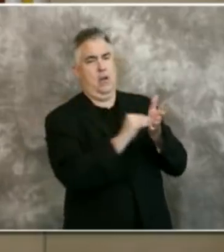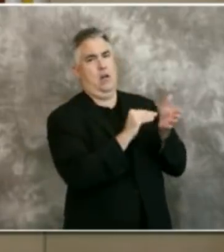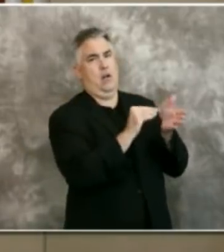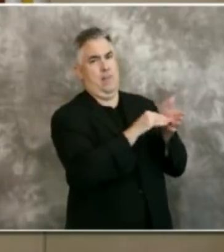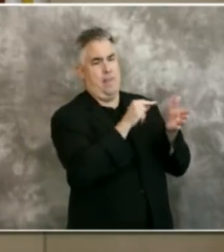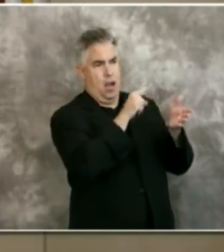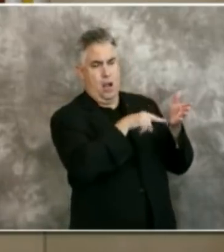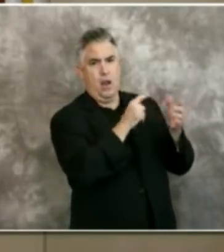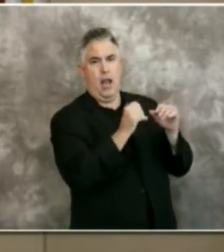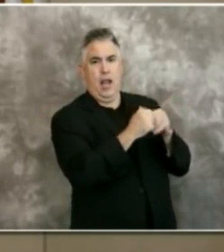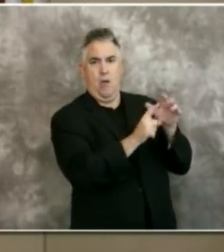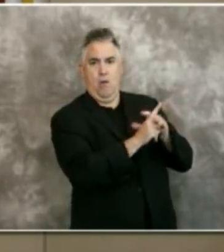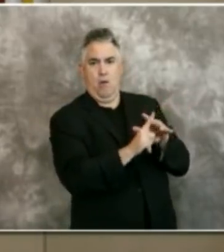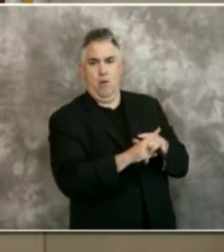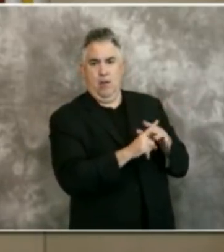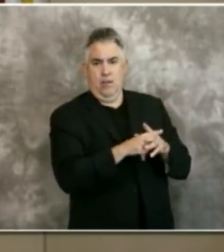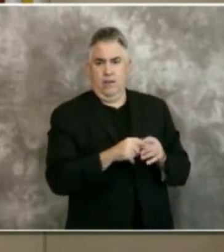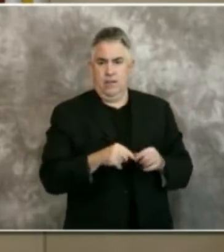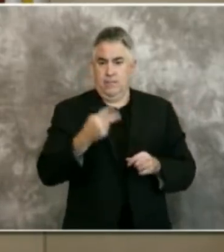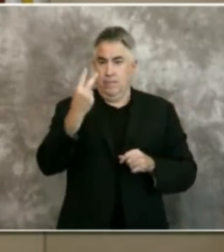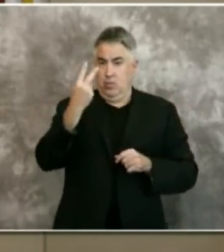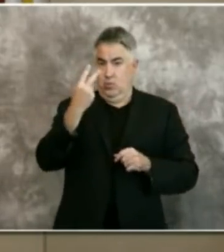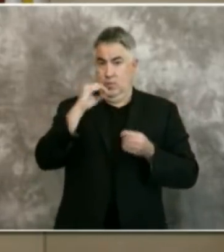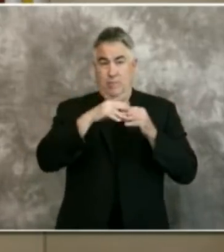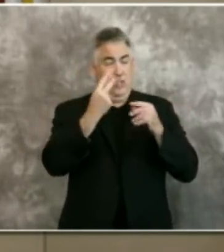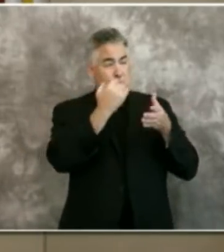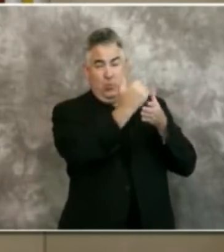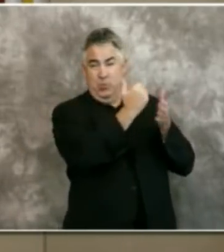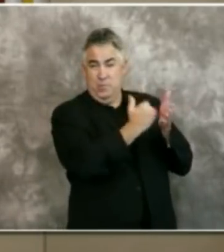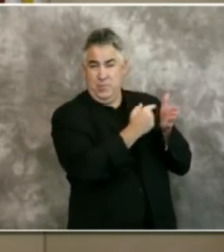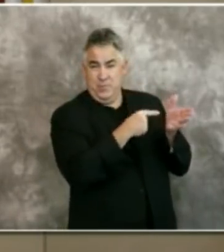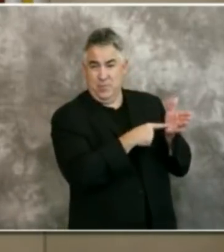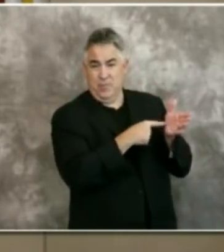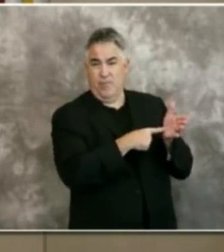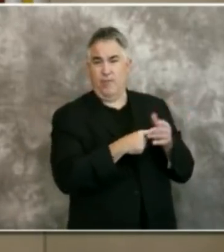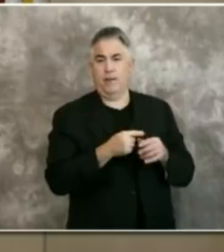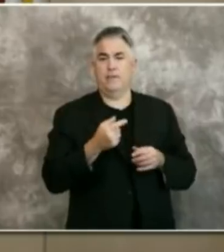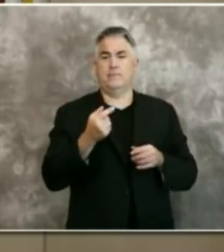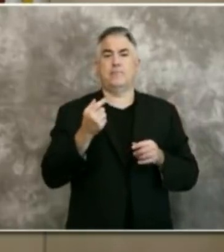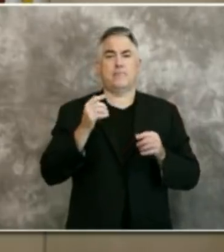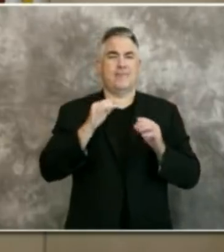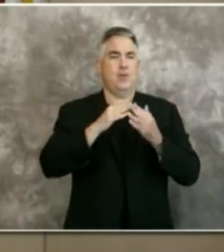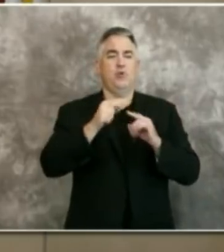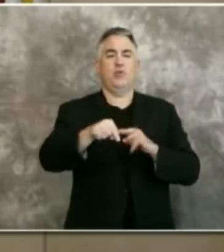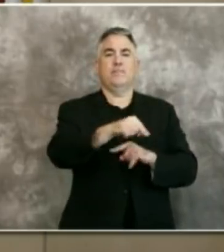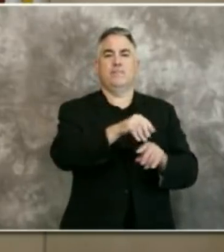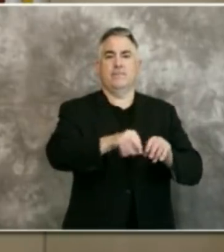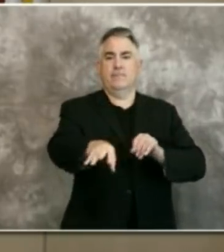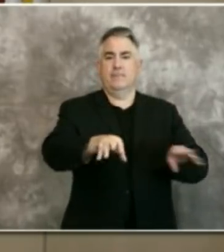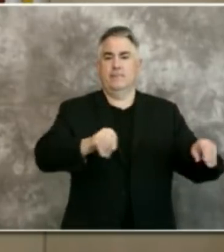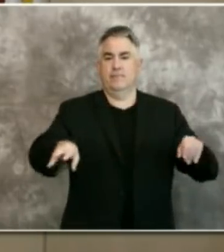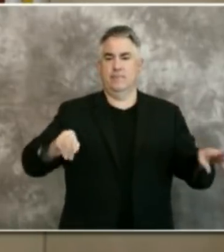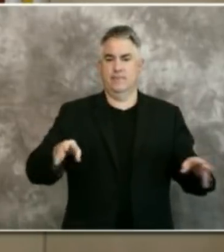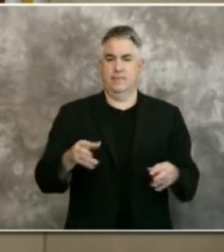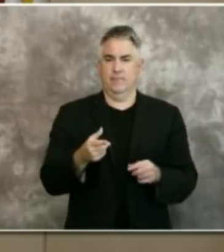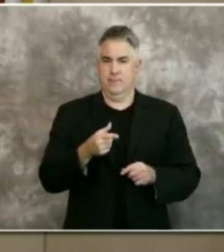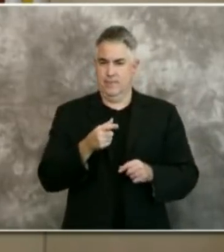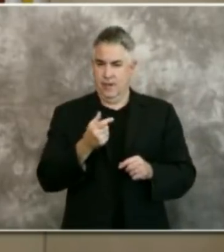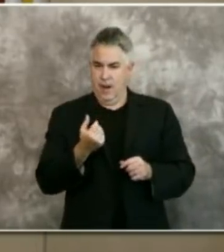THAT'S HOW THAT METRIC CALCULATED. TRIGGER NUMBER 2